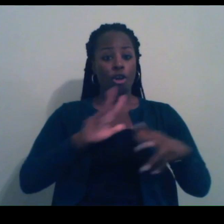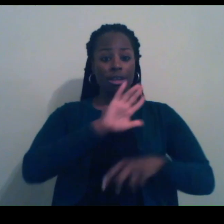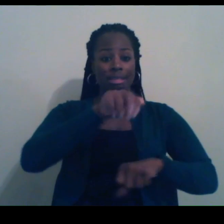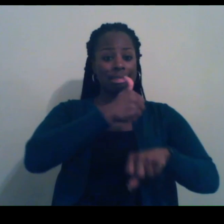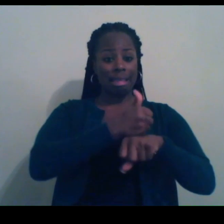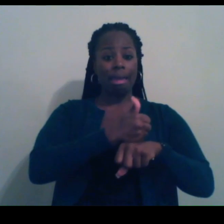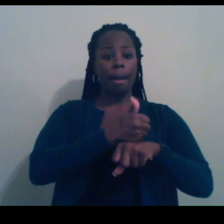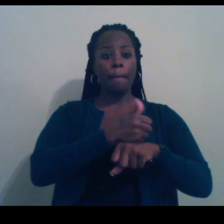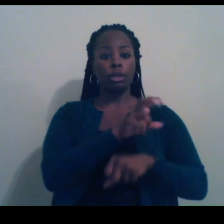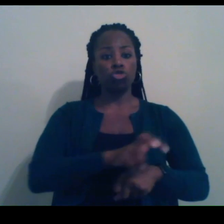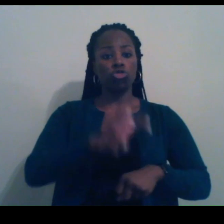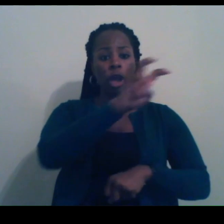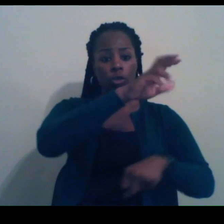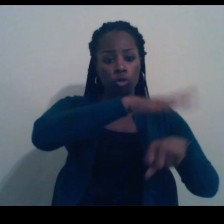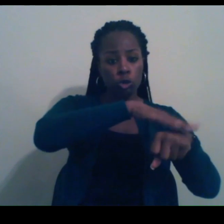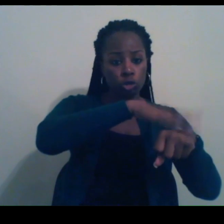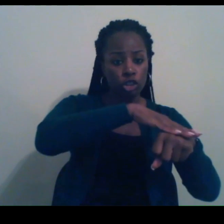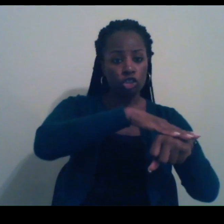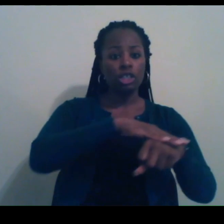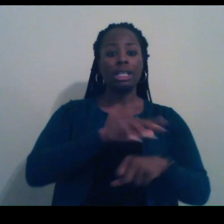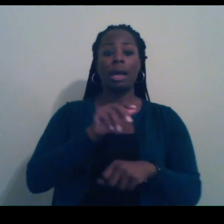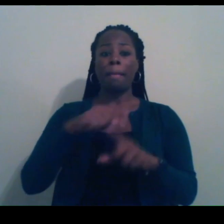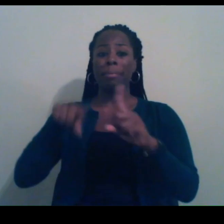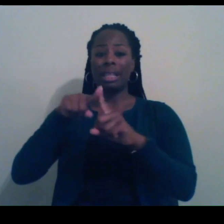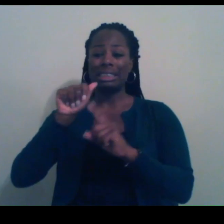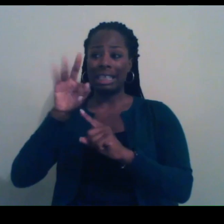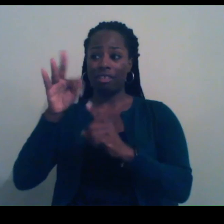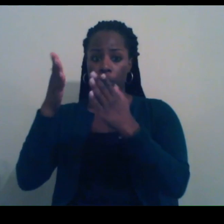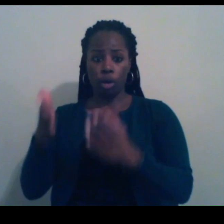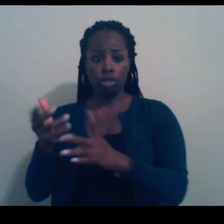quarantine has bought us this time and space to have this task force to be very